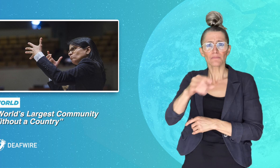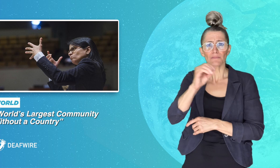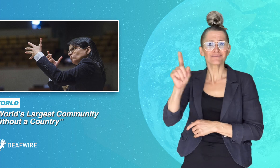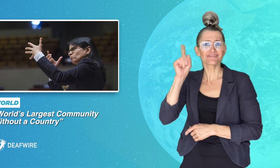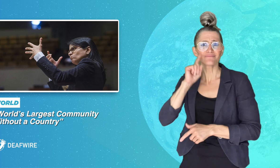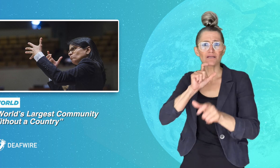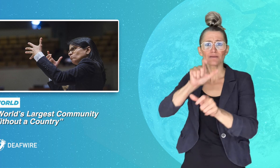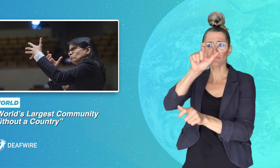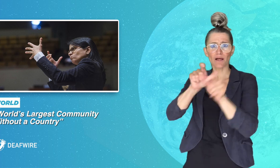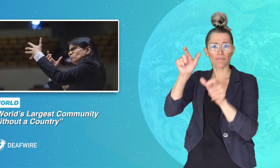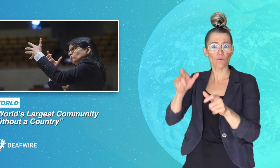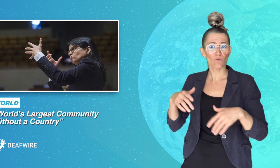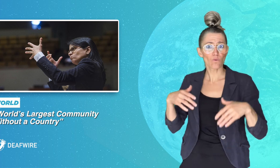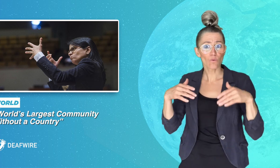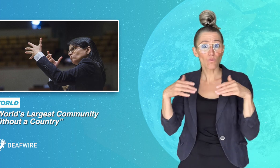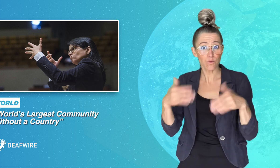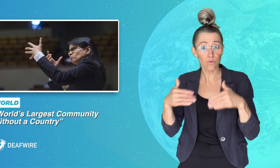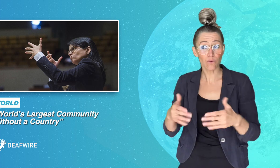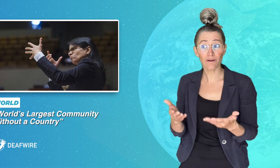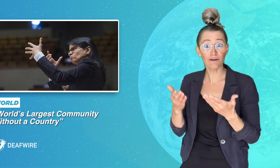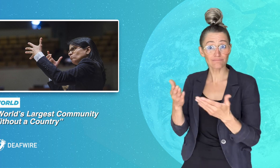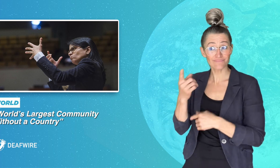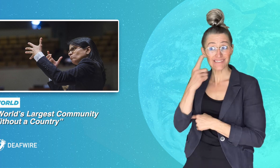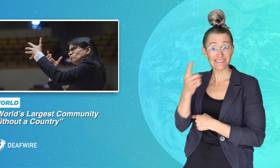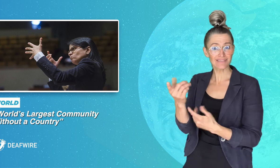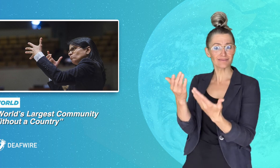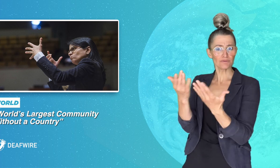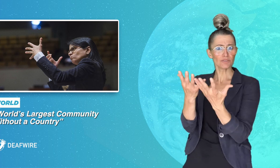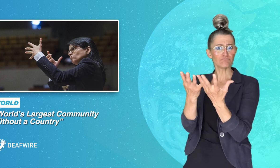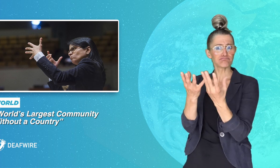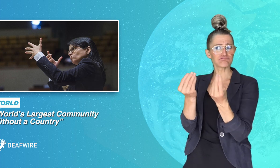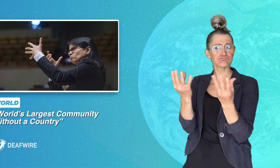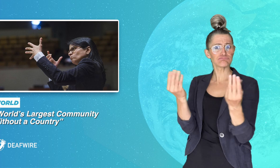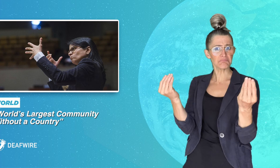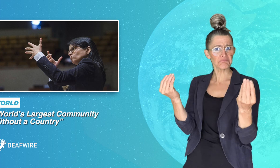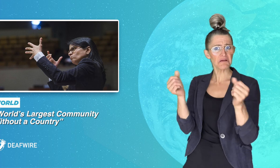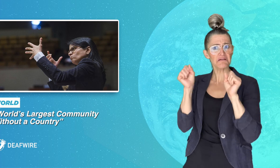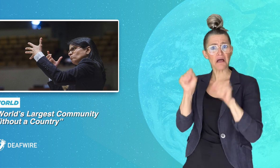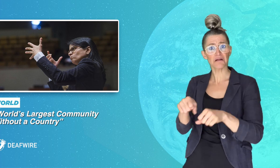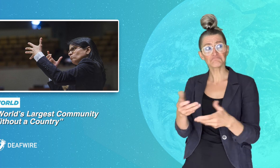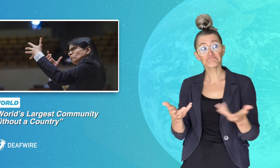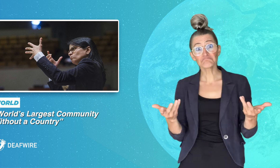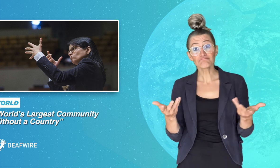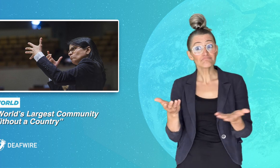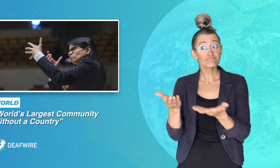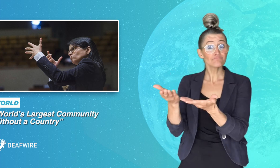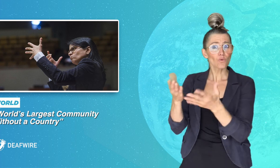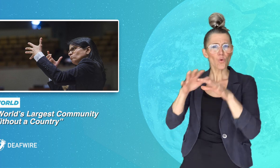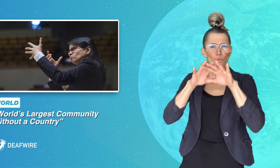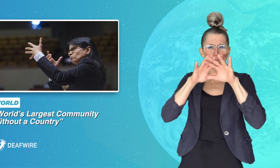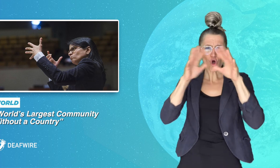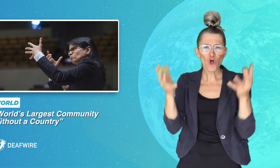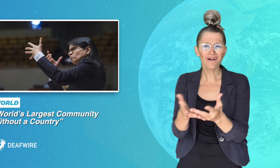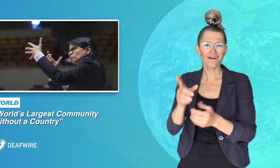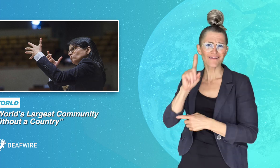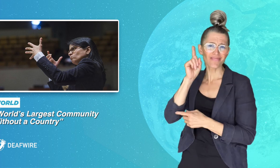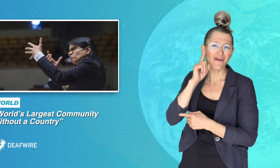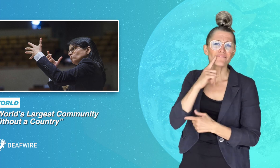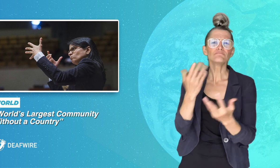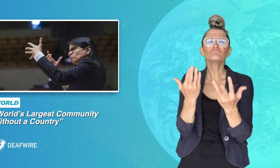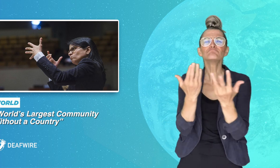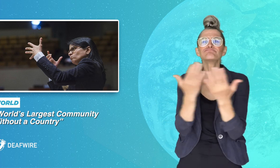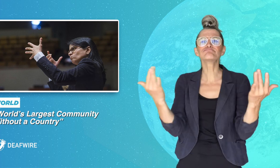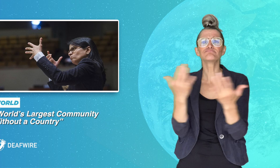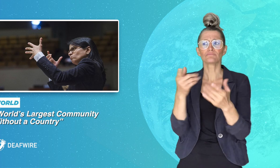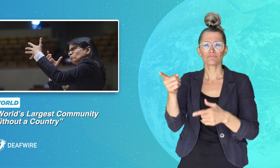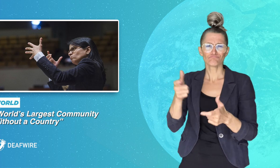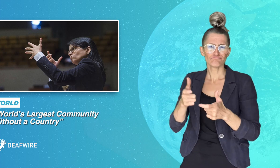of over 1 million Deaf people. It can be argued that the world’s